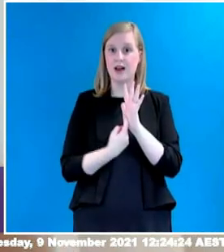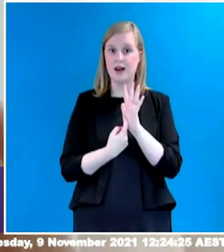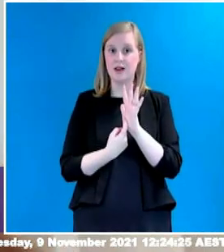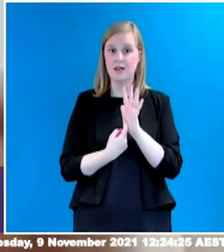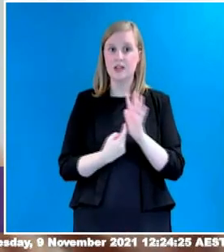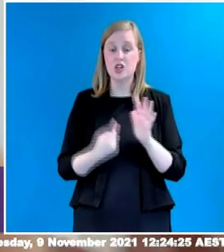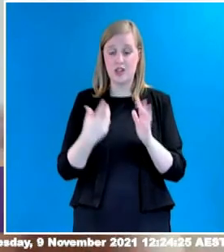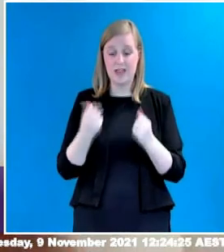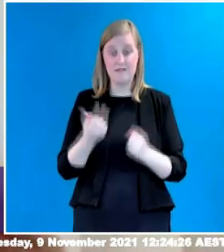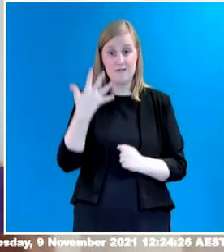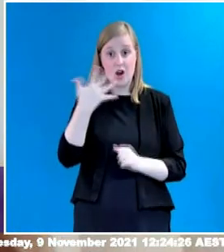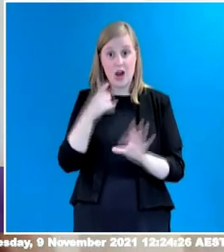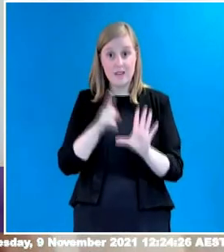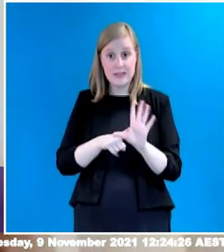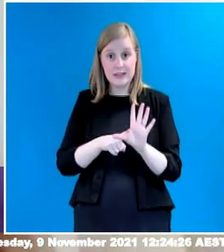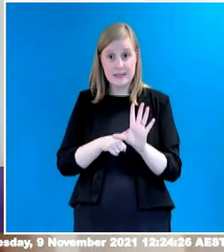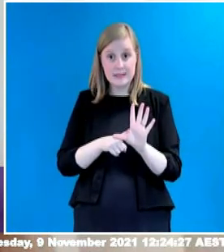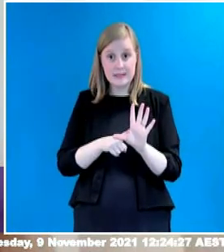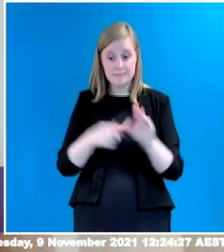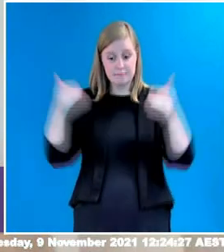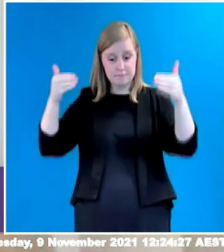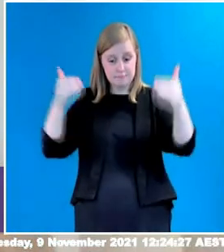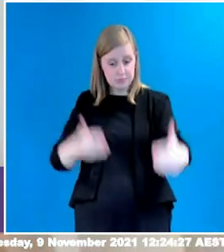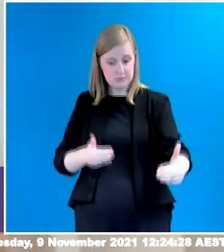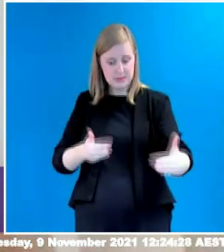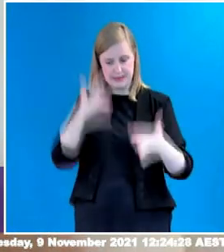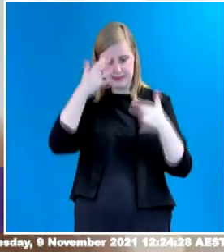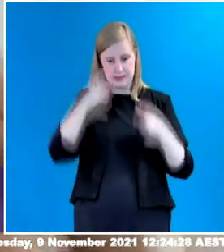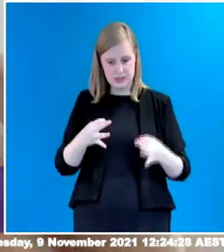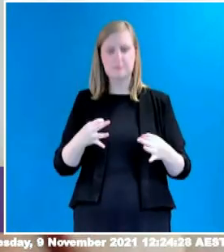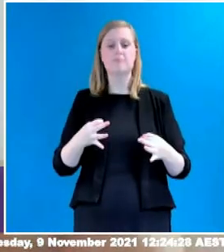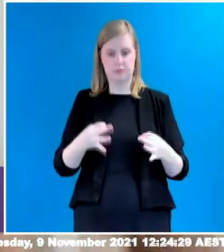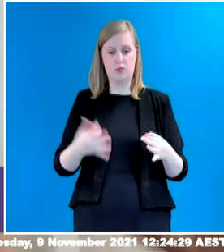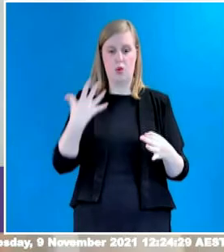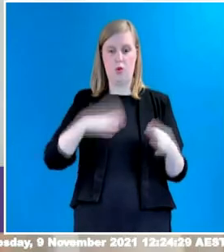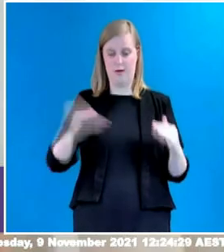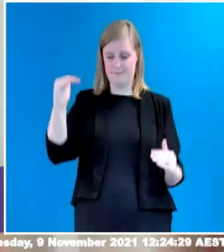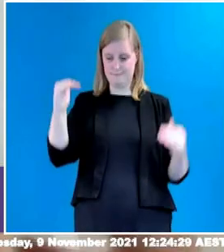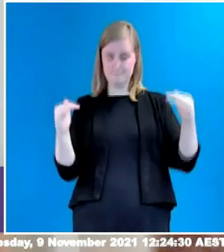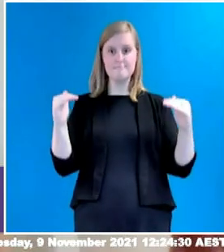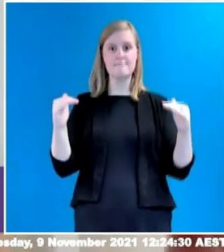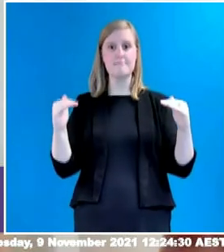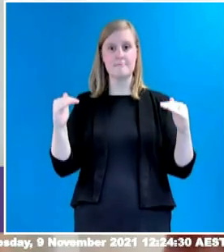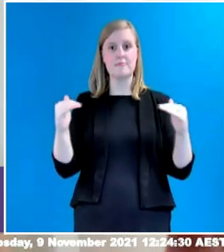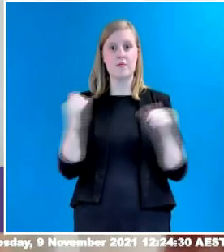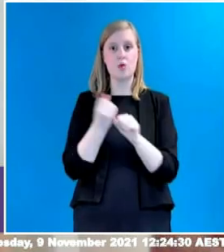They consciously made a decision to do something about it. They have also consciously made a decision to do something about